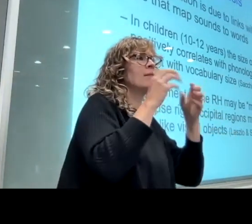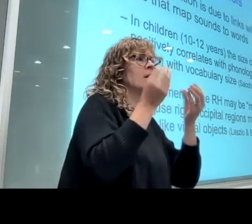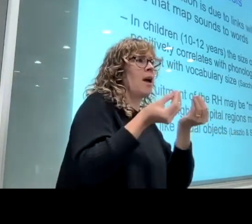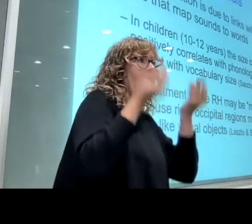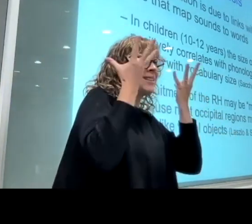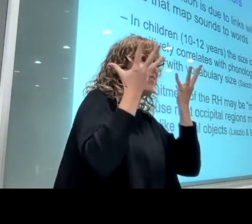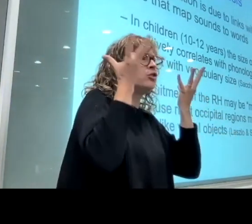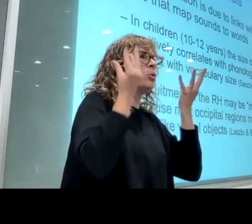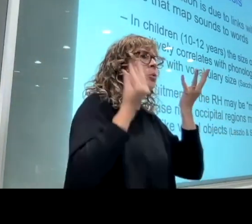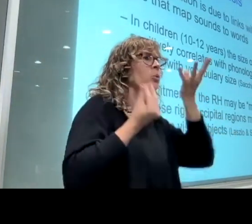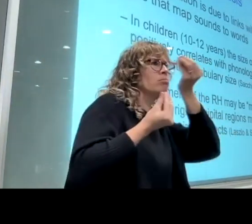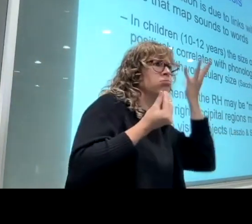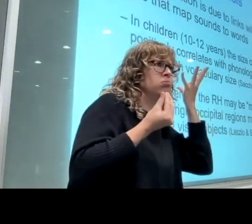So here is our ideas.